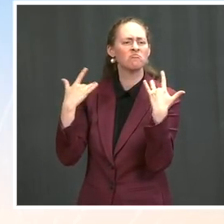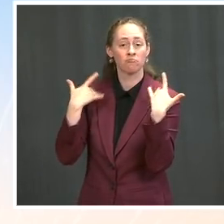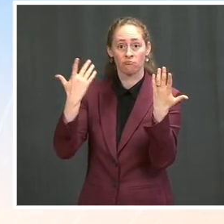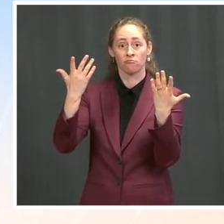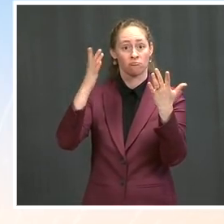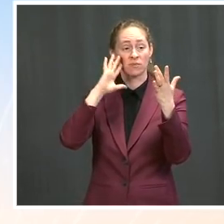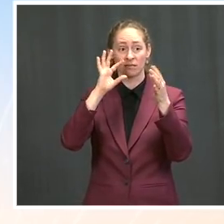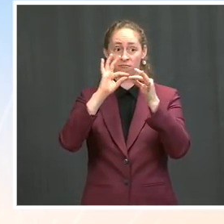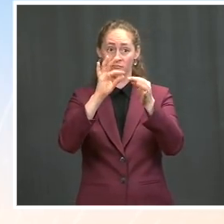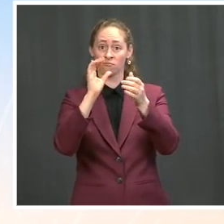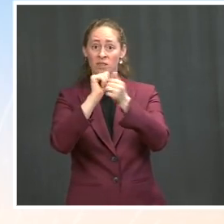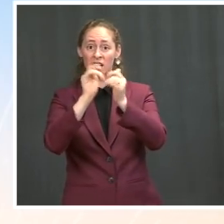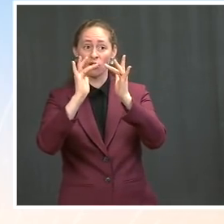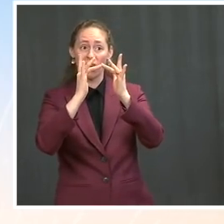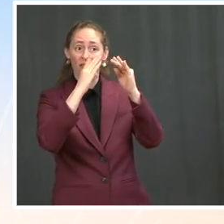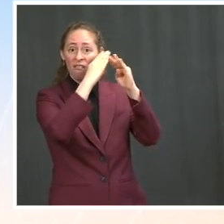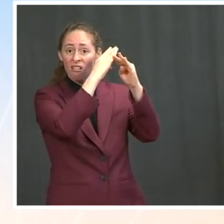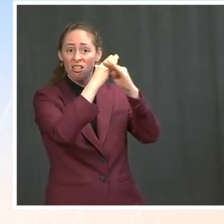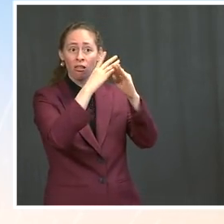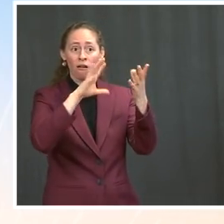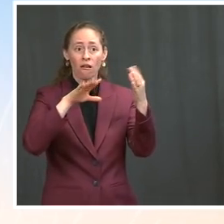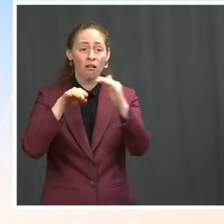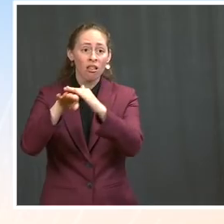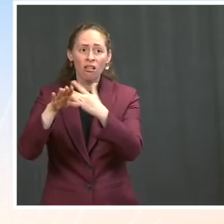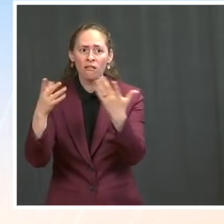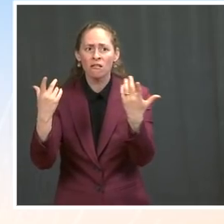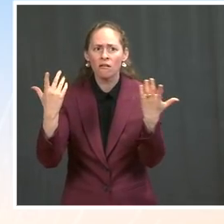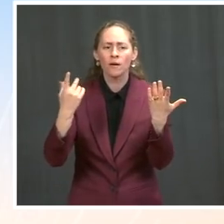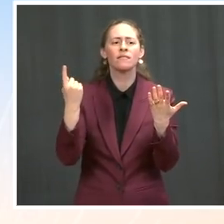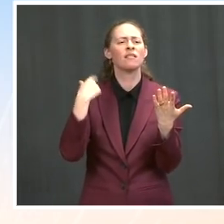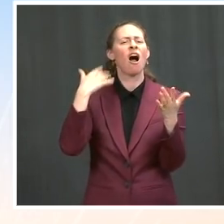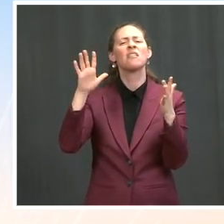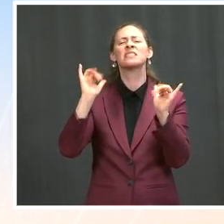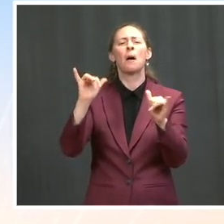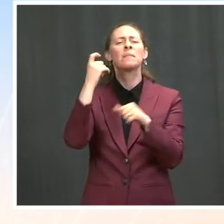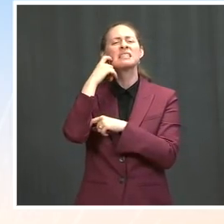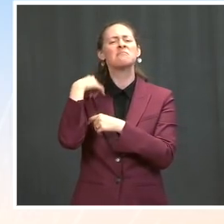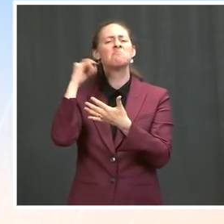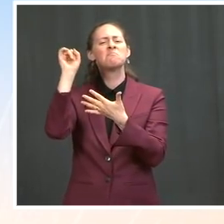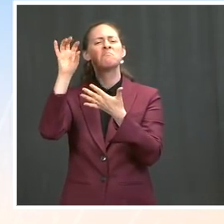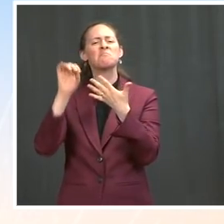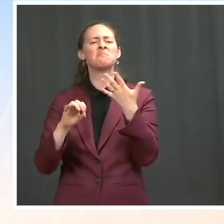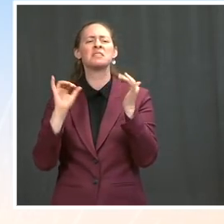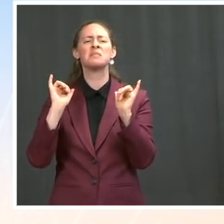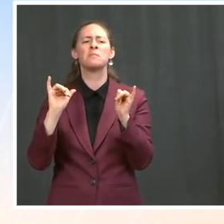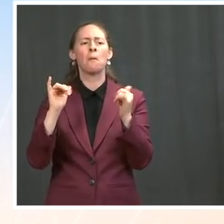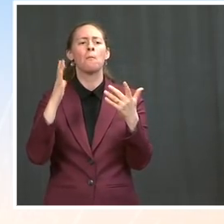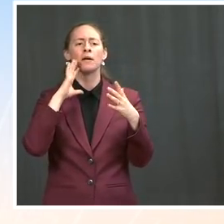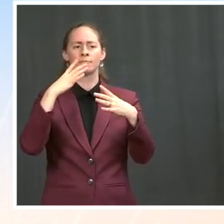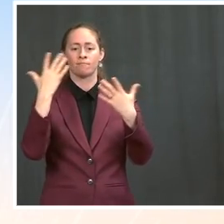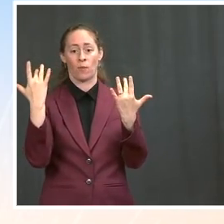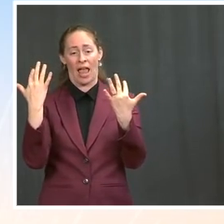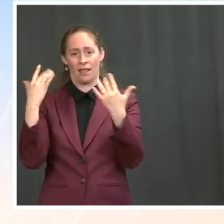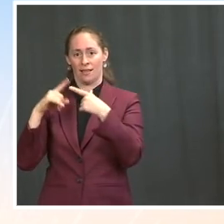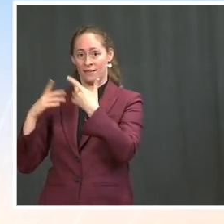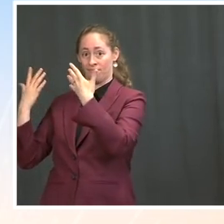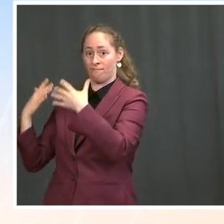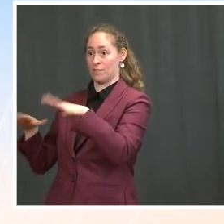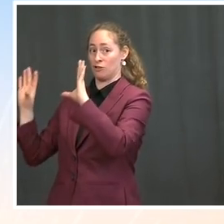Ms. Psaki: The agenda is exactly what I outlined earlier. And we will provide a readout once the meeting concludes about the topics. The Press: And this is his first meeting with Jay Powell.